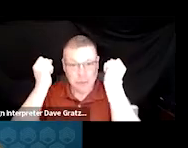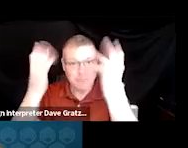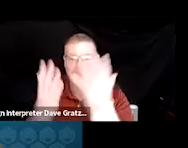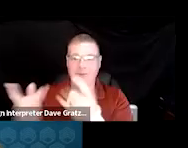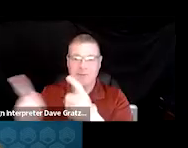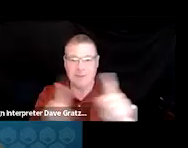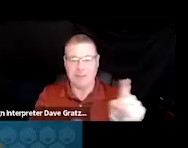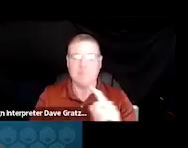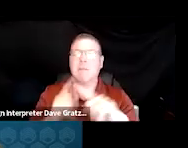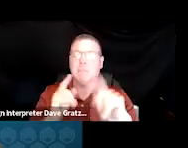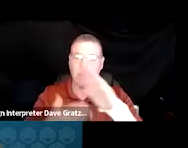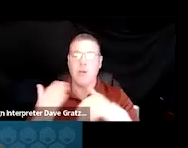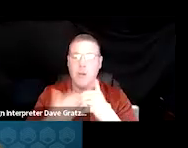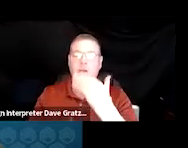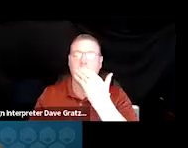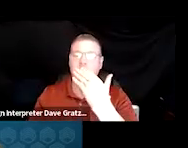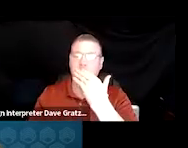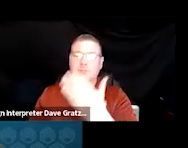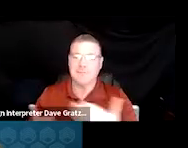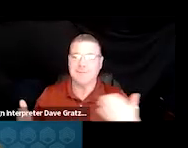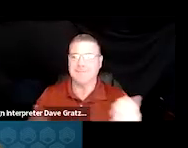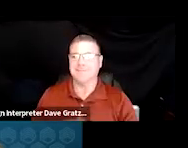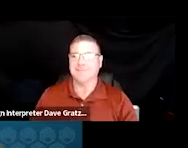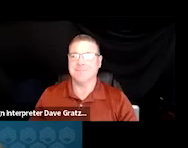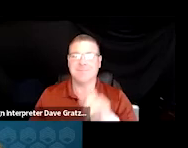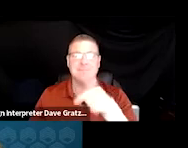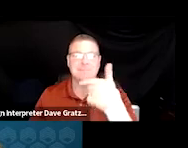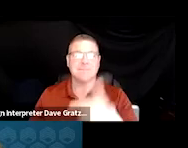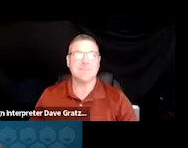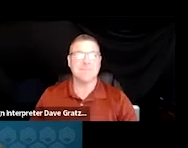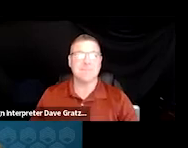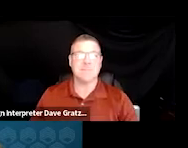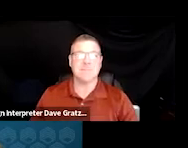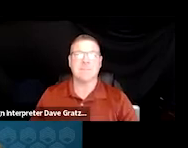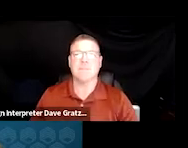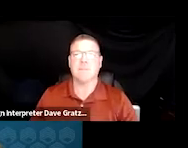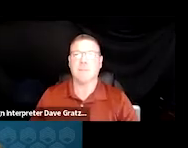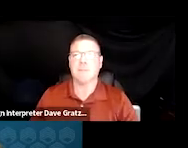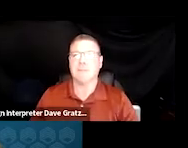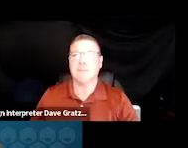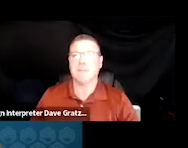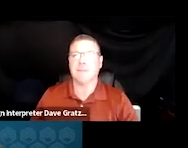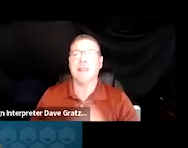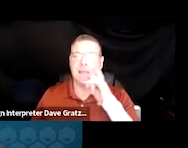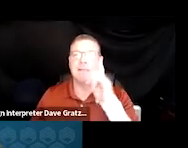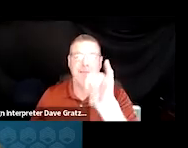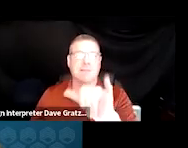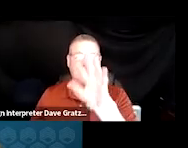but all good, good things. Next slide please. I think, yes. I think that was my last slide.